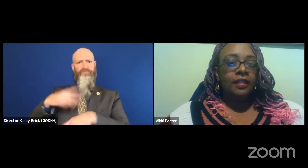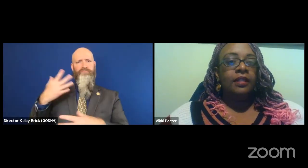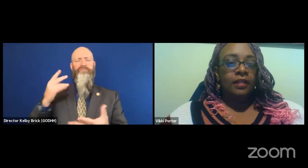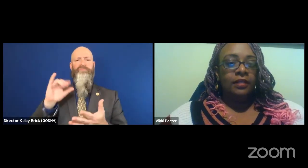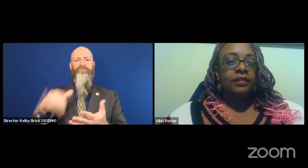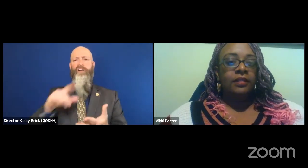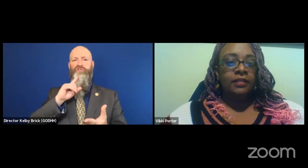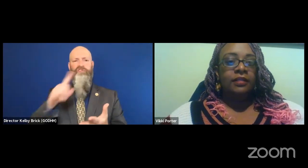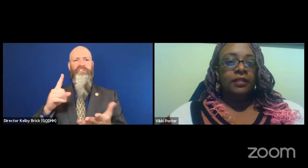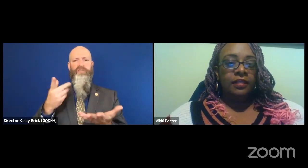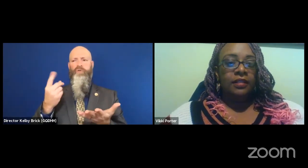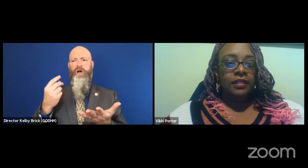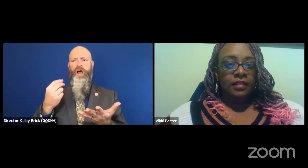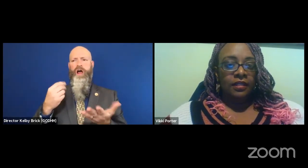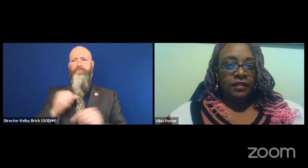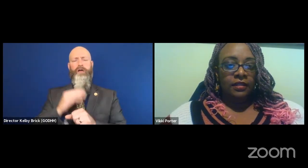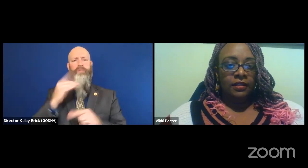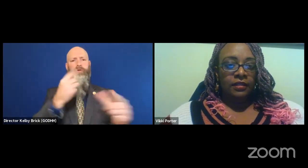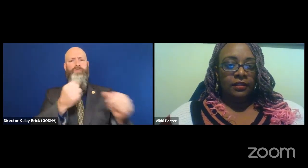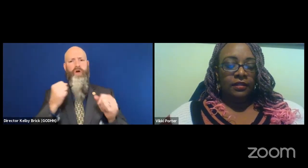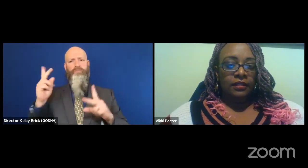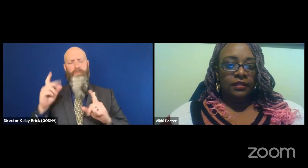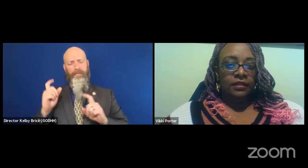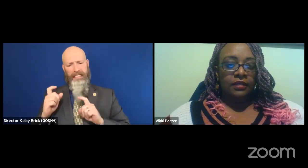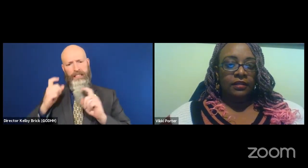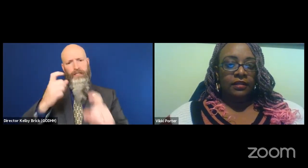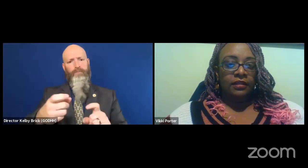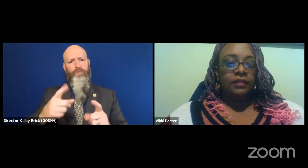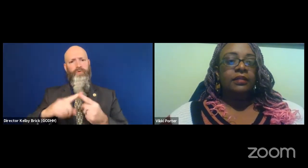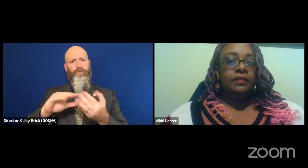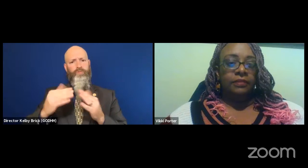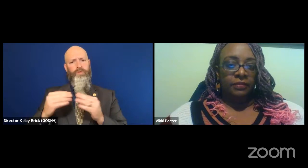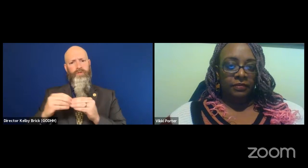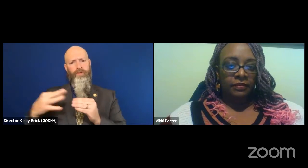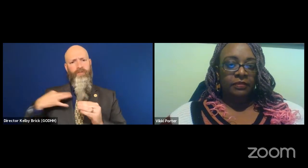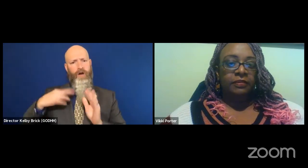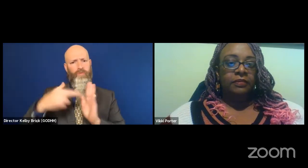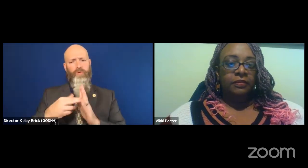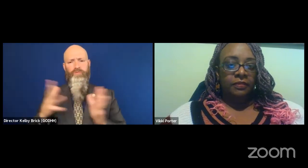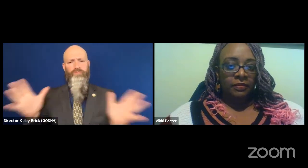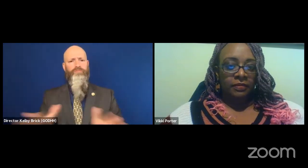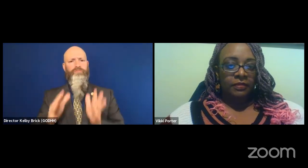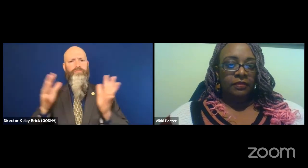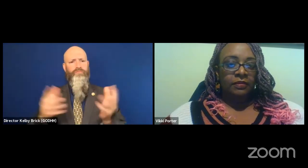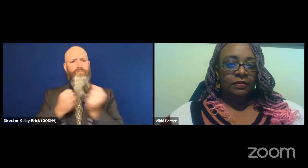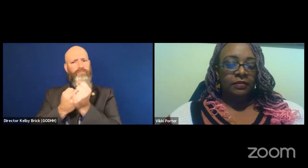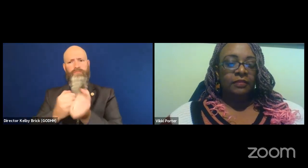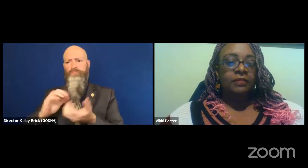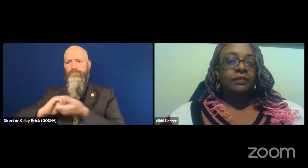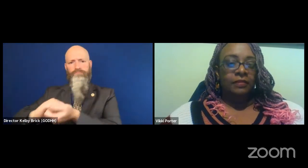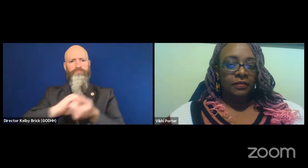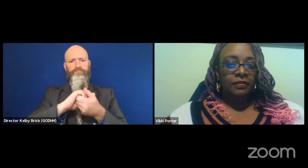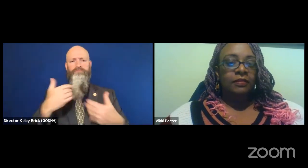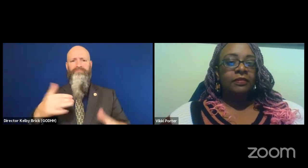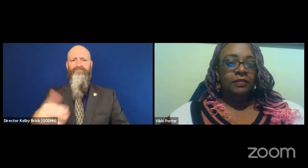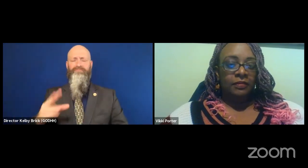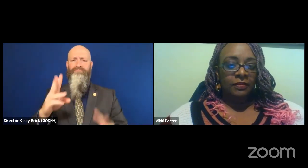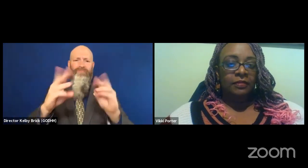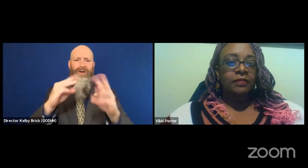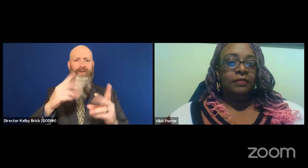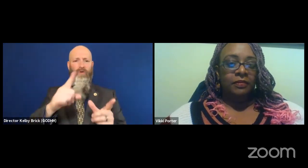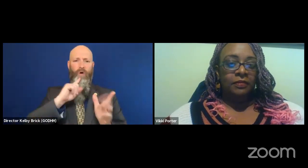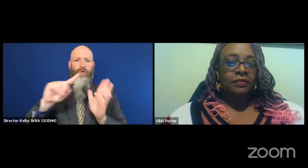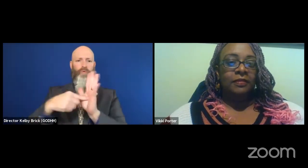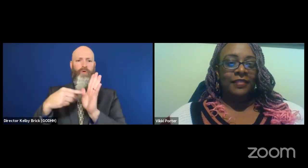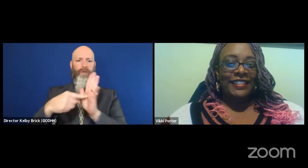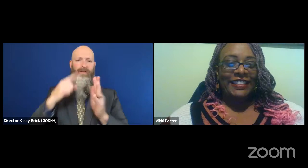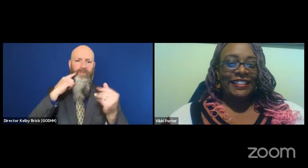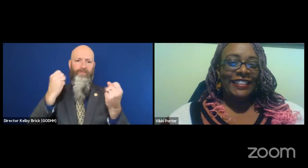Again, you volunteer of your time. You contribute so much in your role. You're such a fantastic